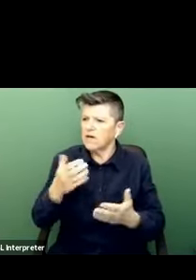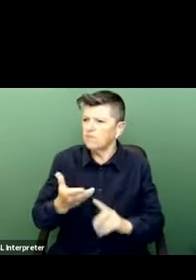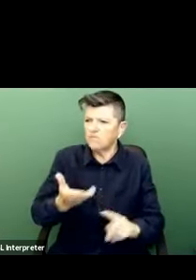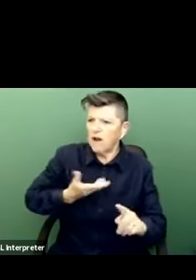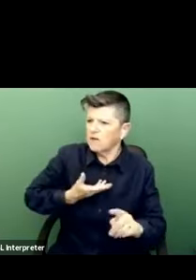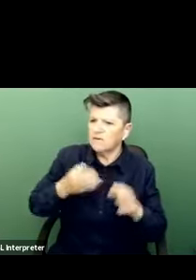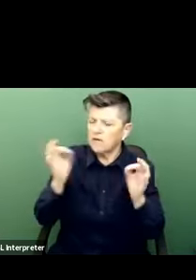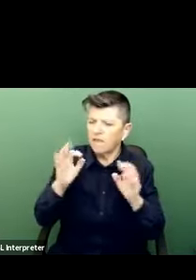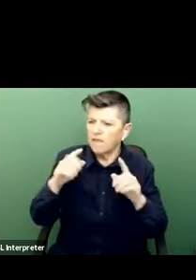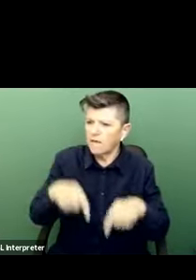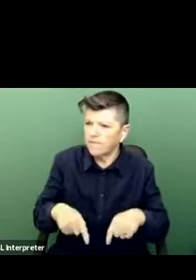human rights only as inspiring